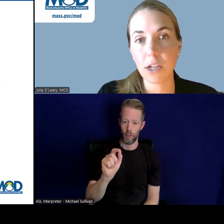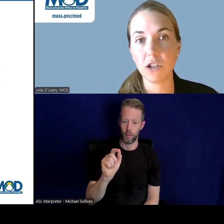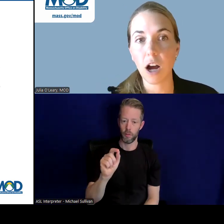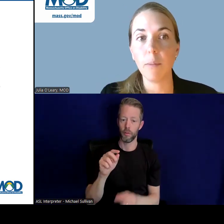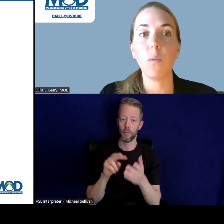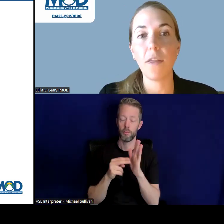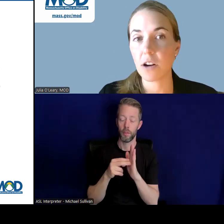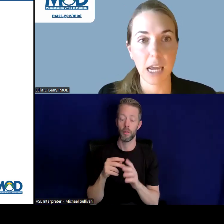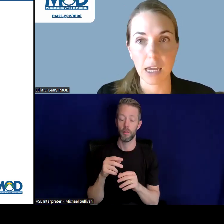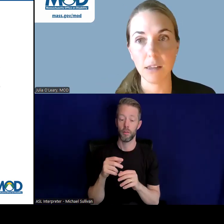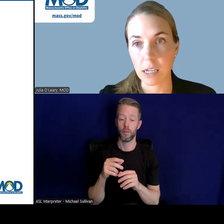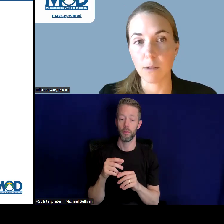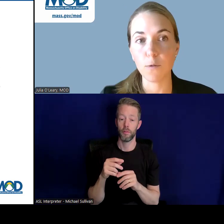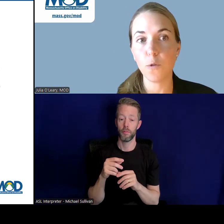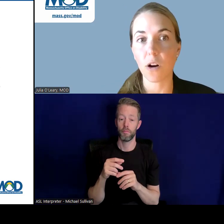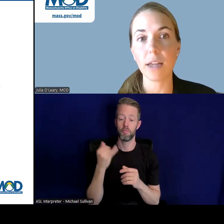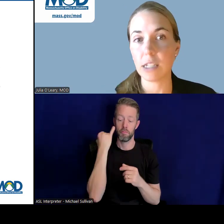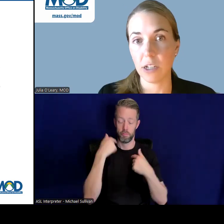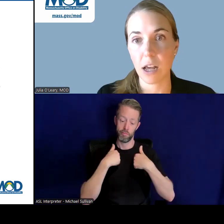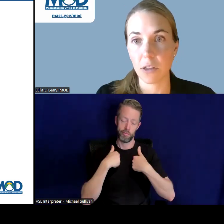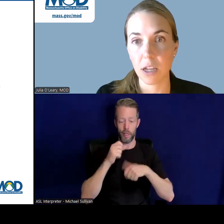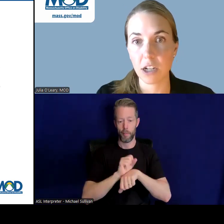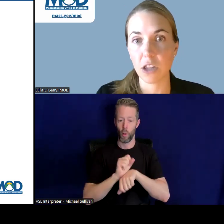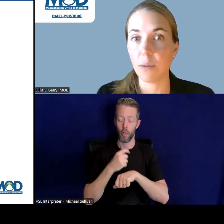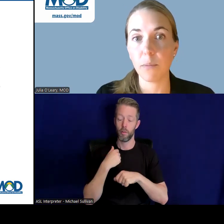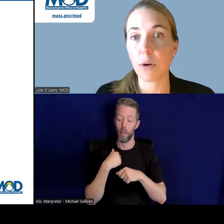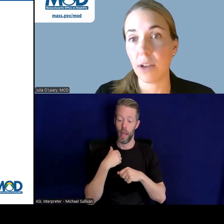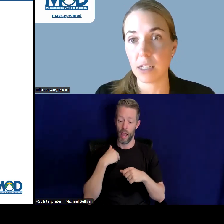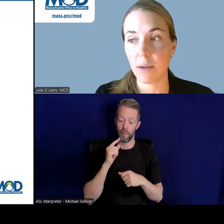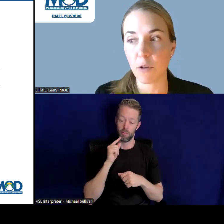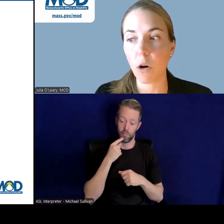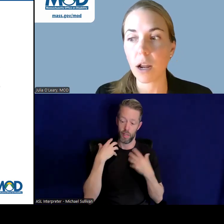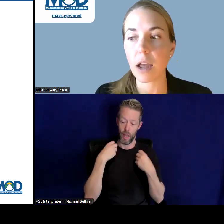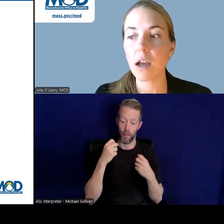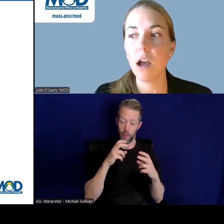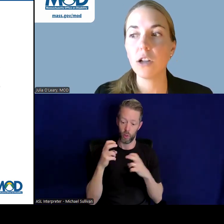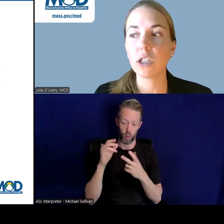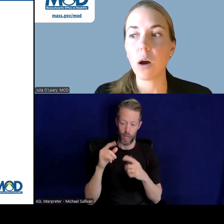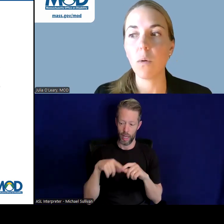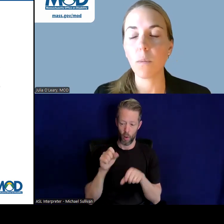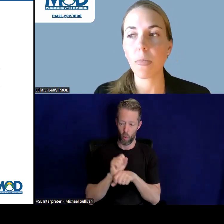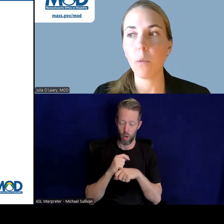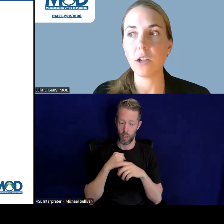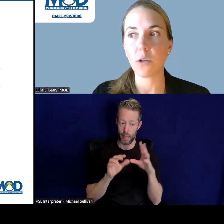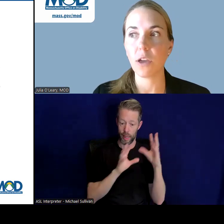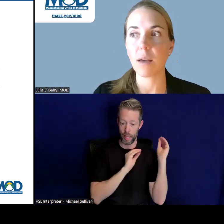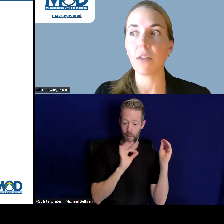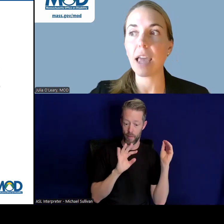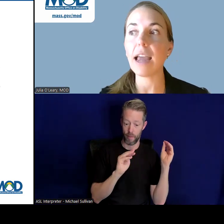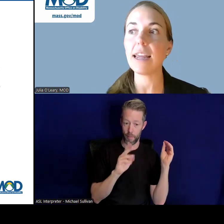And so, it is a vehicle that protects an employee's job when they're taking leave for a serious health condition that prevents them from working.